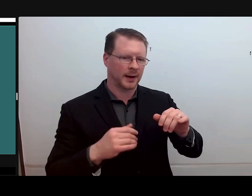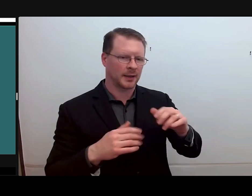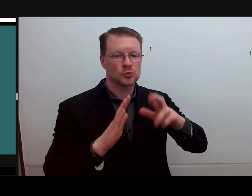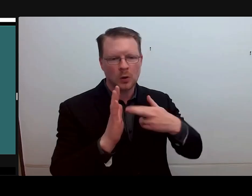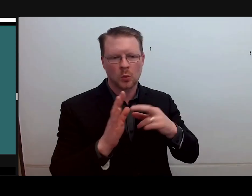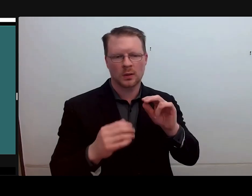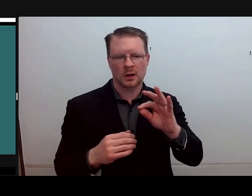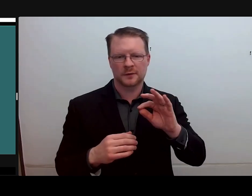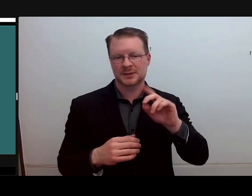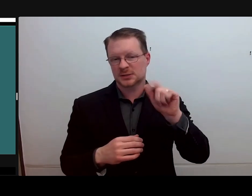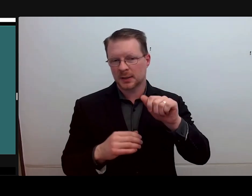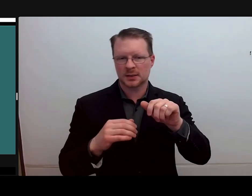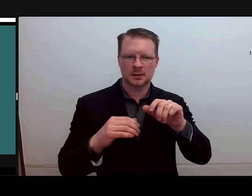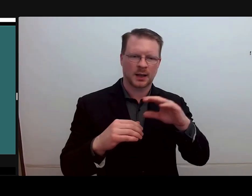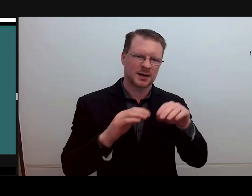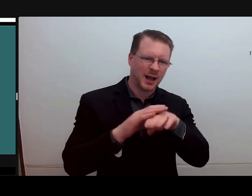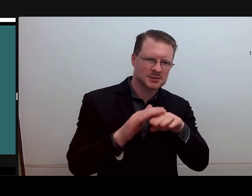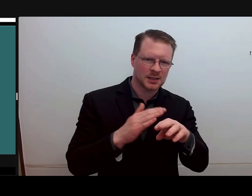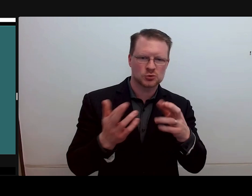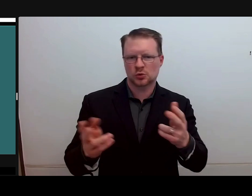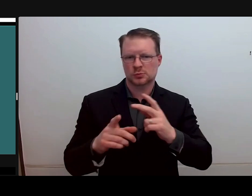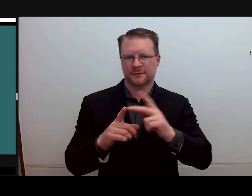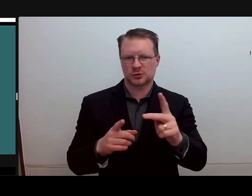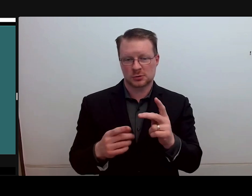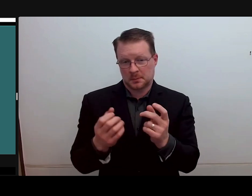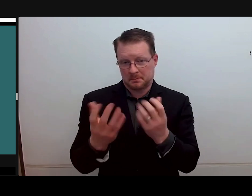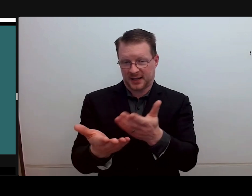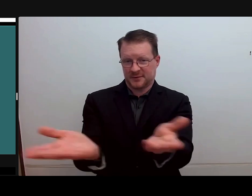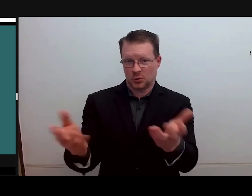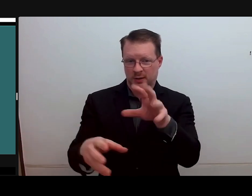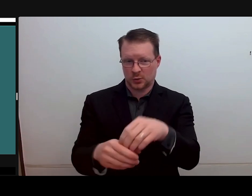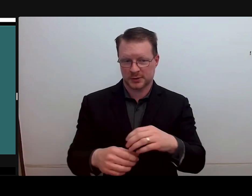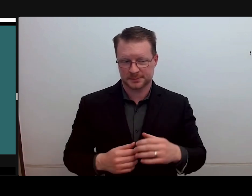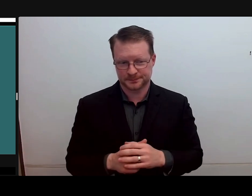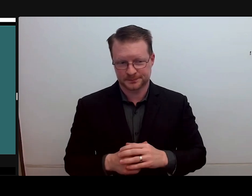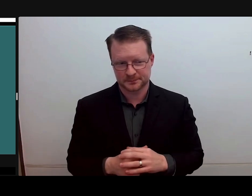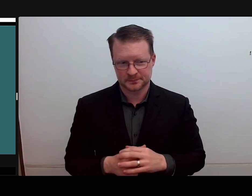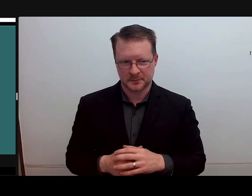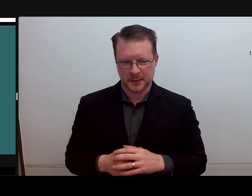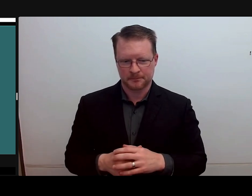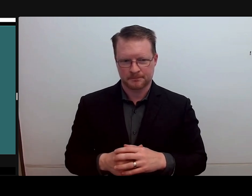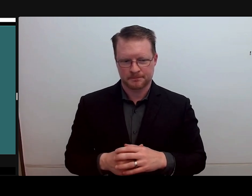also identifying the role of disability access resource professionals, many of you who are in the audience today.